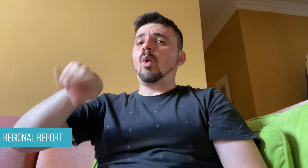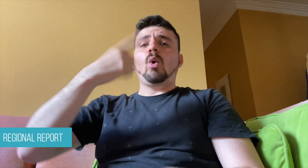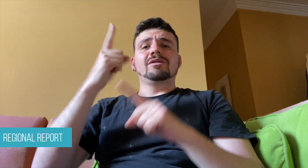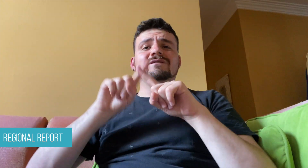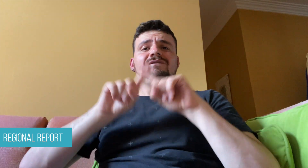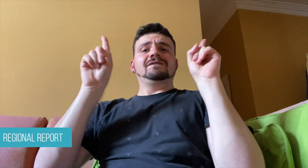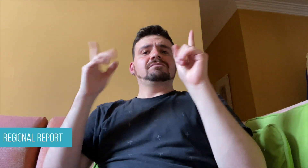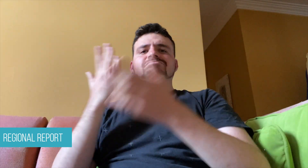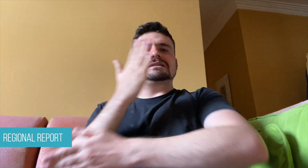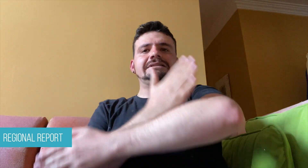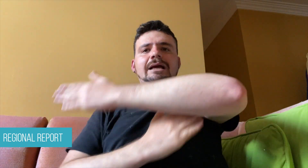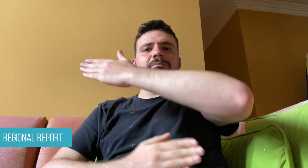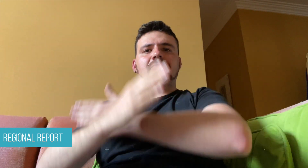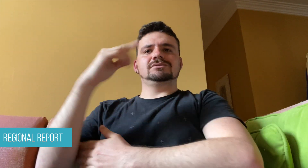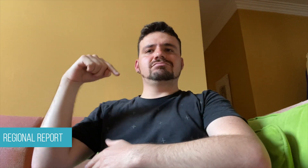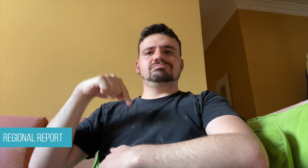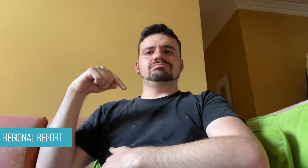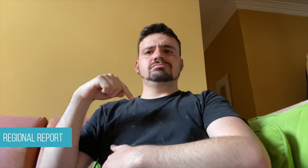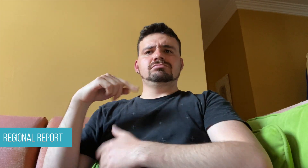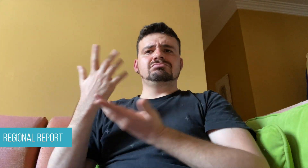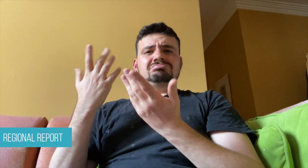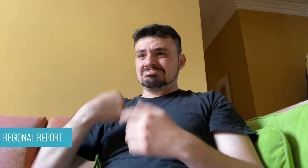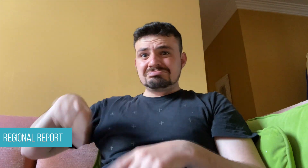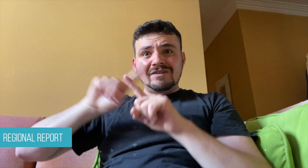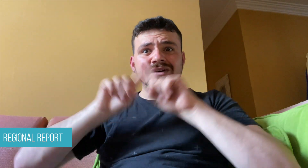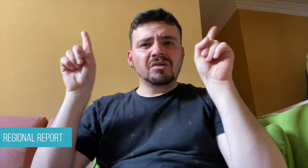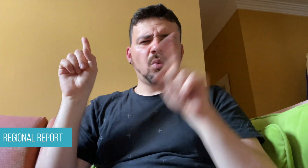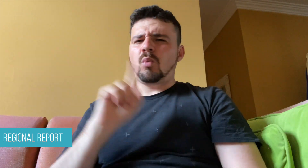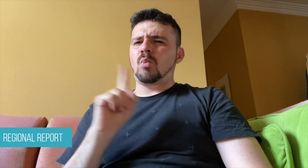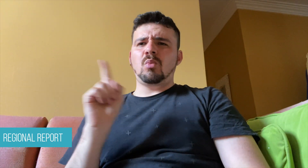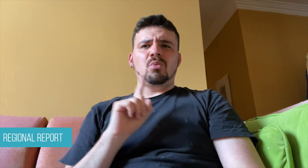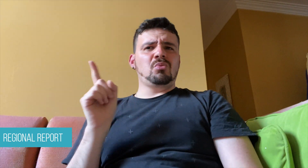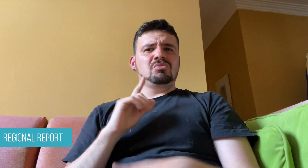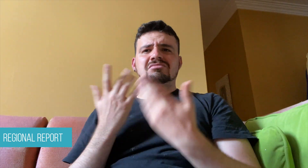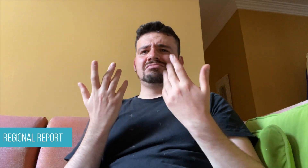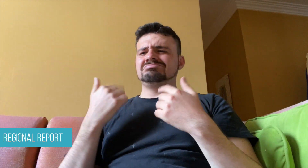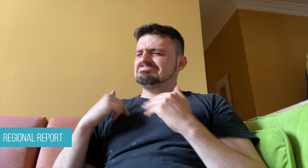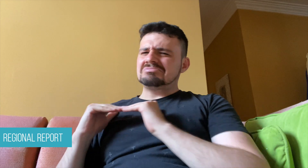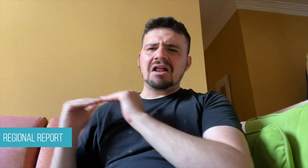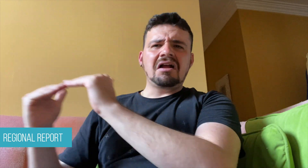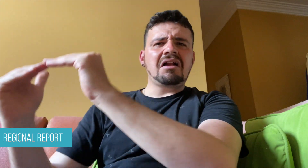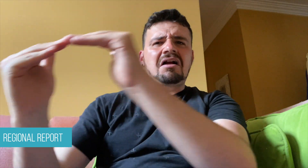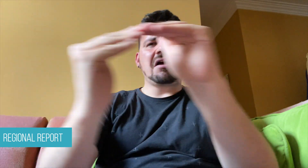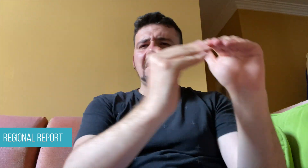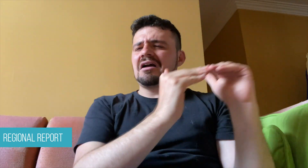the only difference is that we are disabled. But